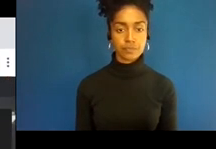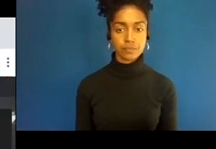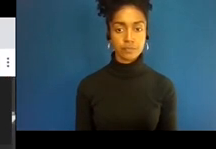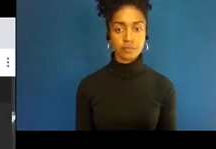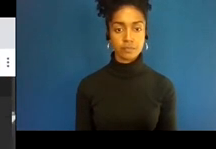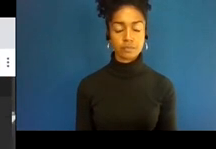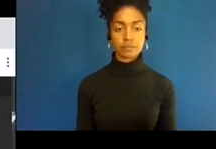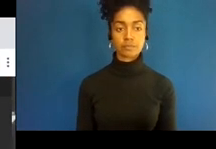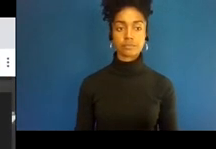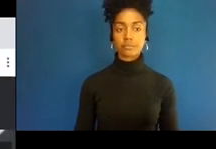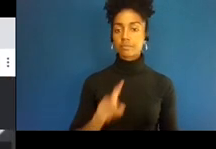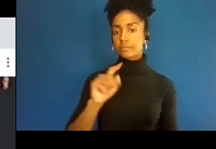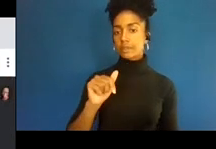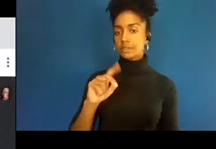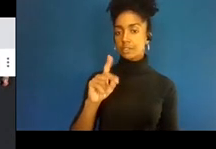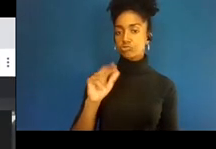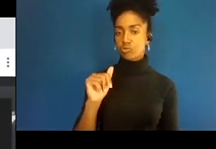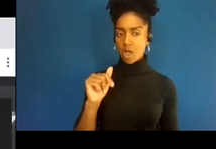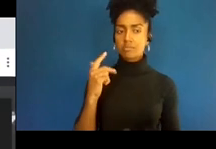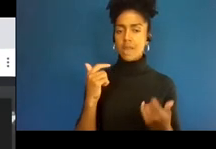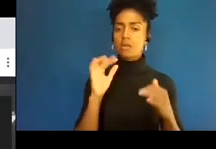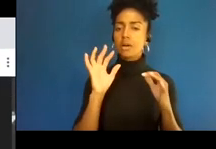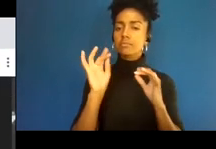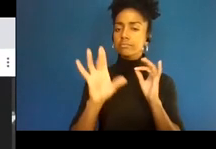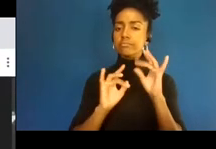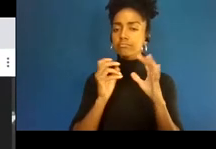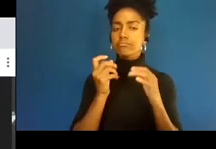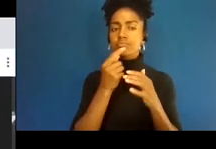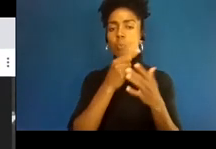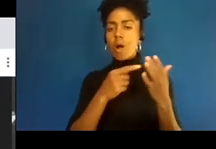Just a little of what I'm seeing here: